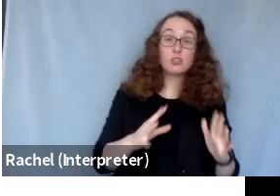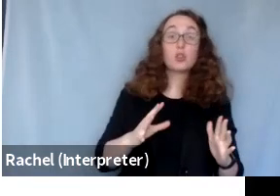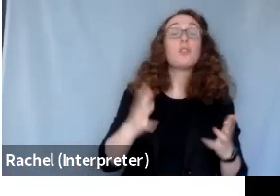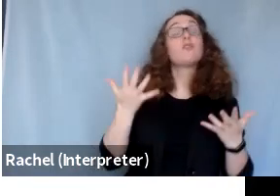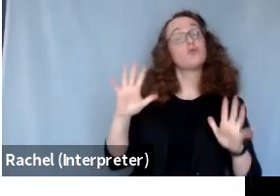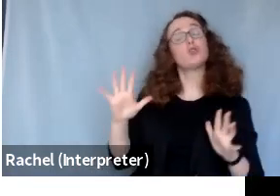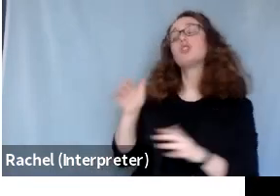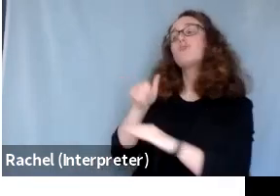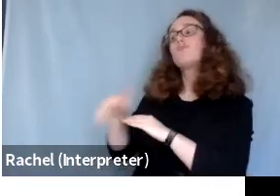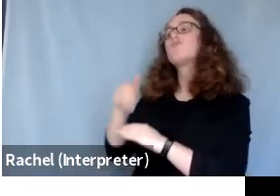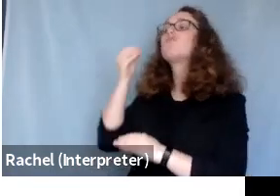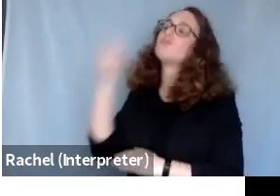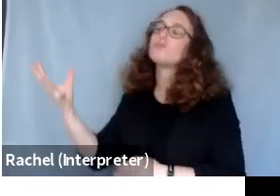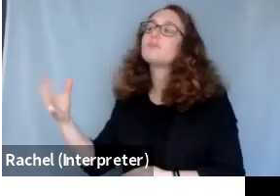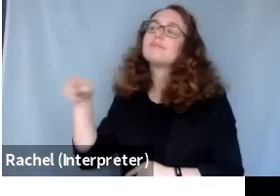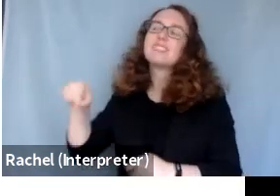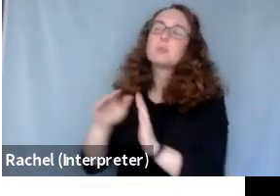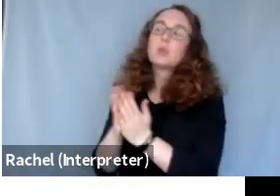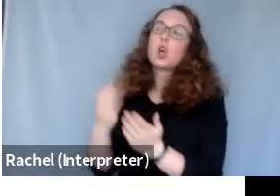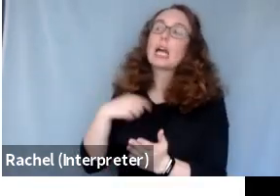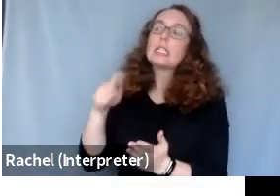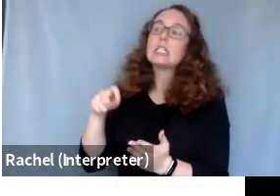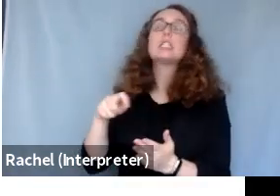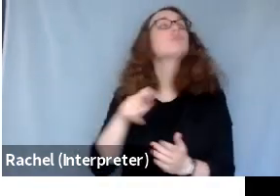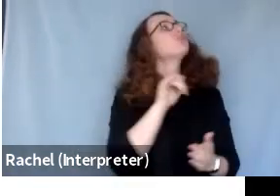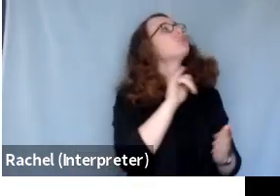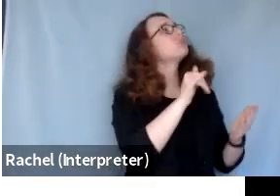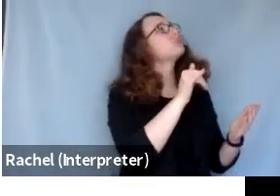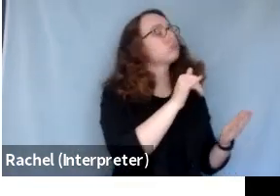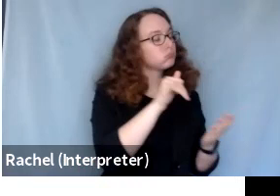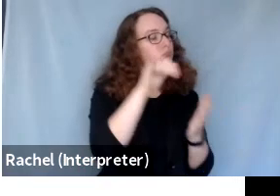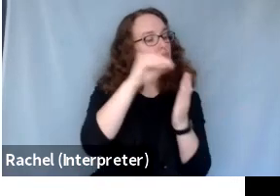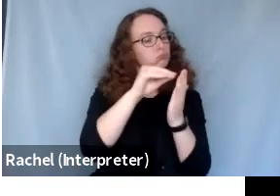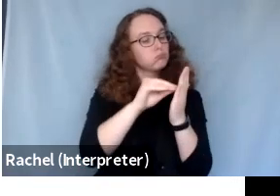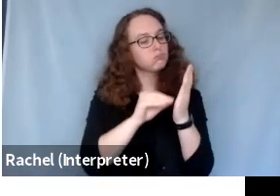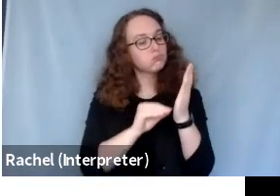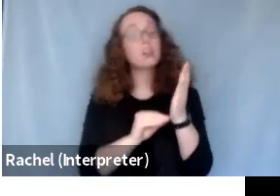then we definitely want it back and we're going to stick it right on our shelves so we can sell it again, and that way we're going to pay a higher